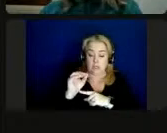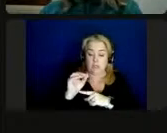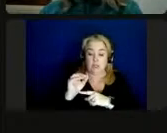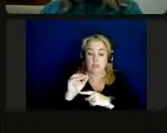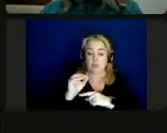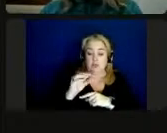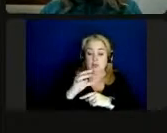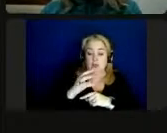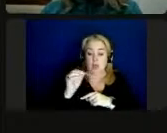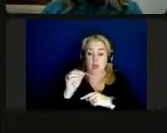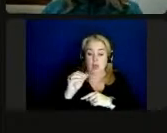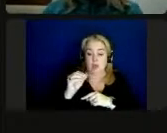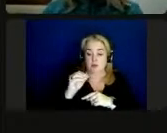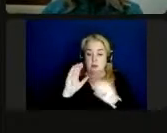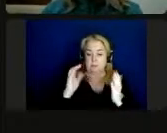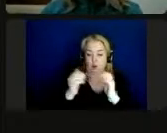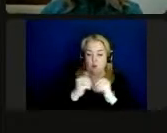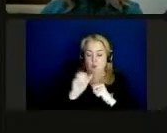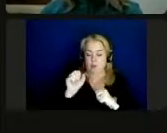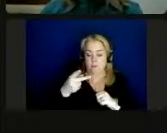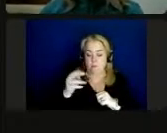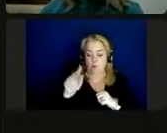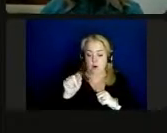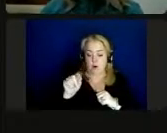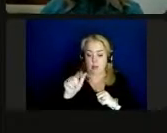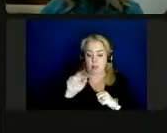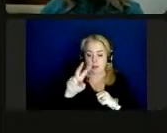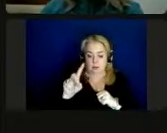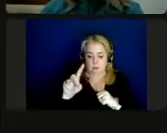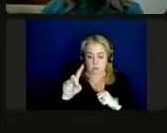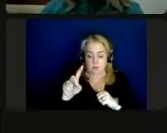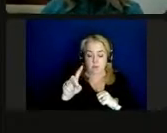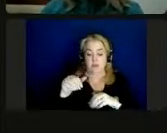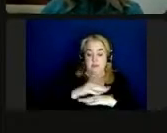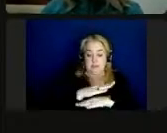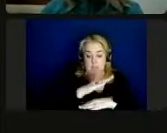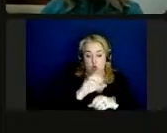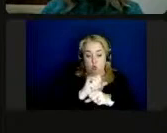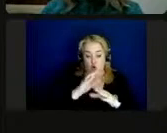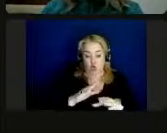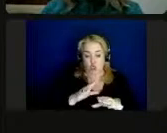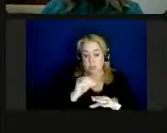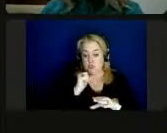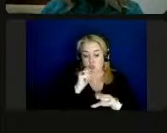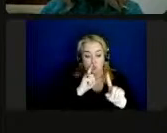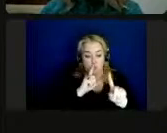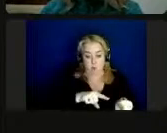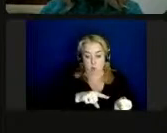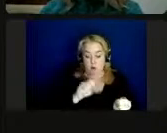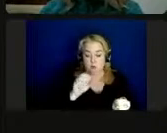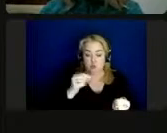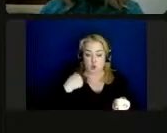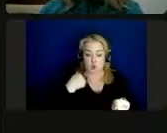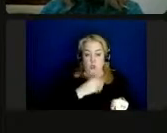HAVE IS THAT SALEM BASED SMART CONSTRUCTION COMPANY B INSTEAD